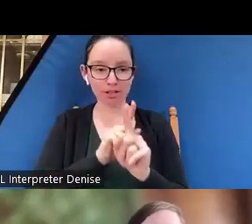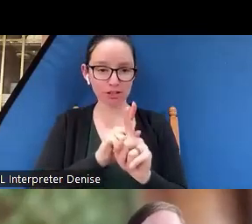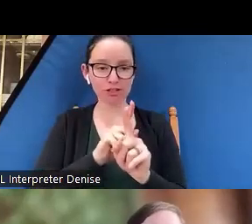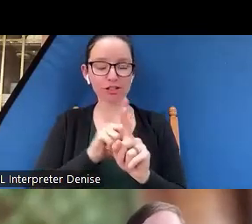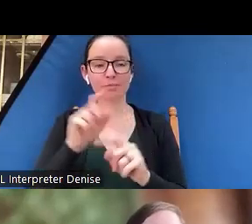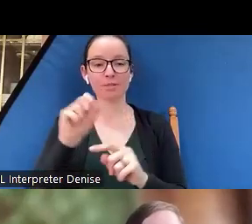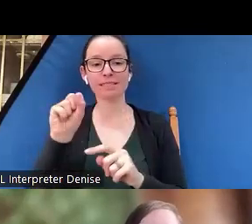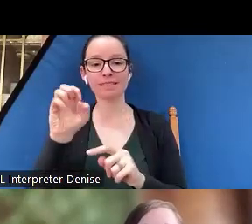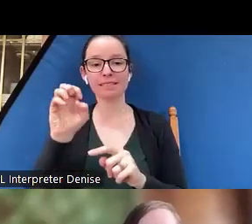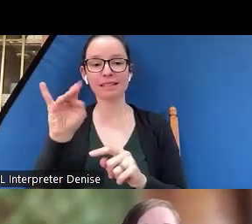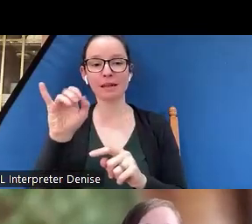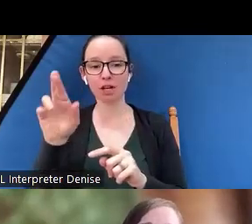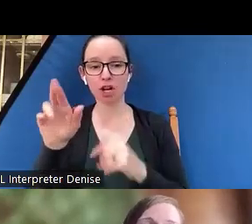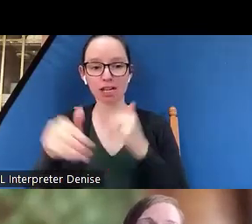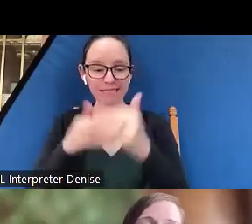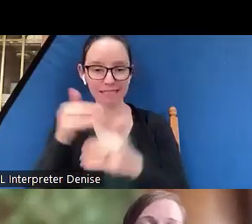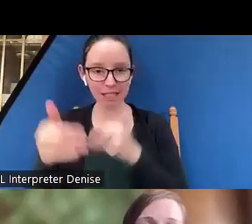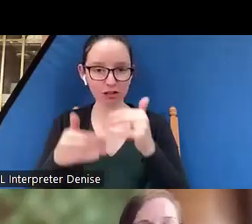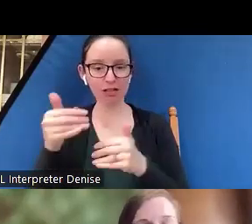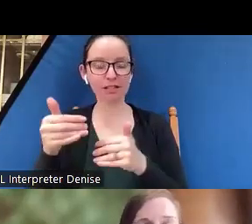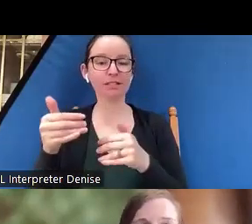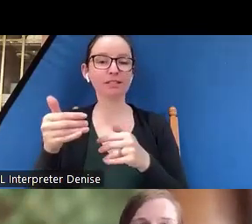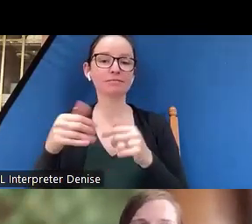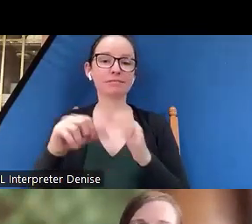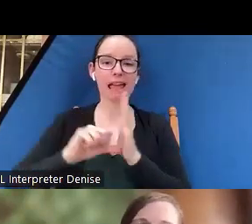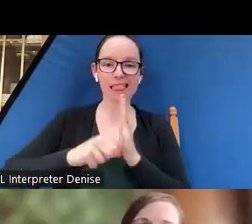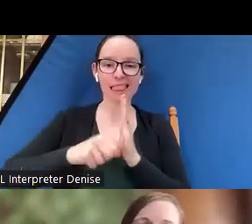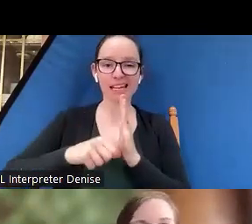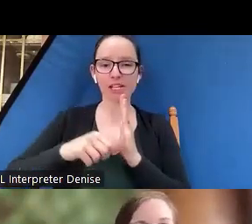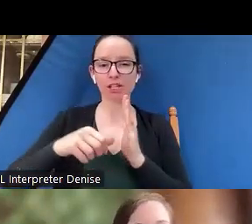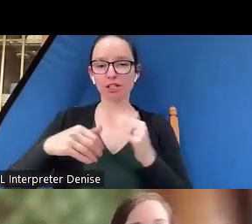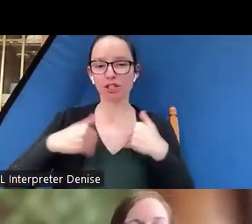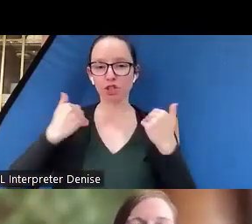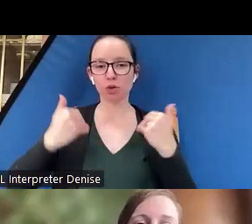highlight junior scientists was really key in successful groups